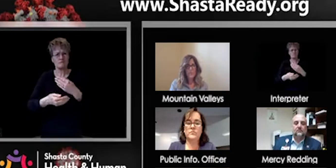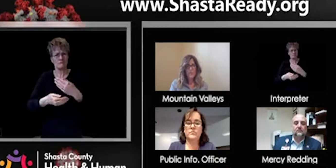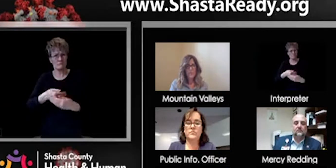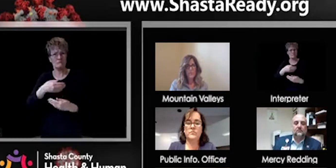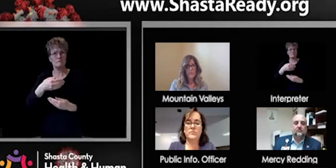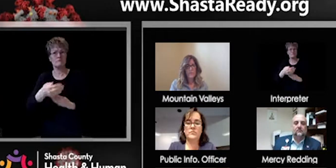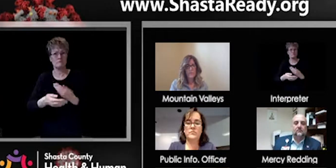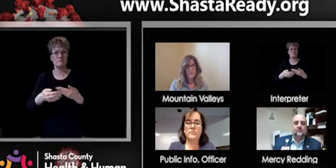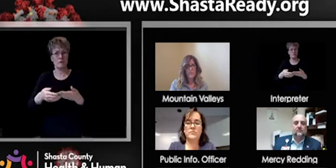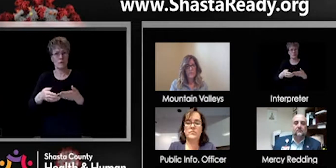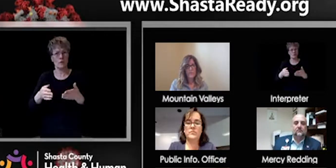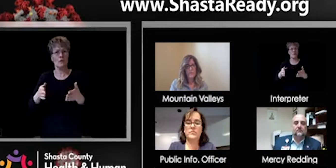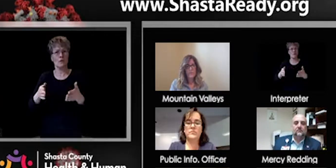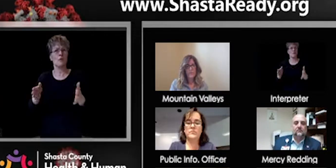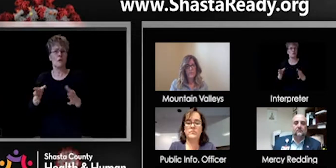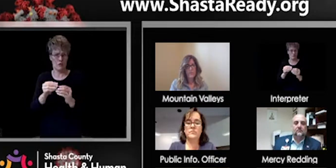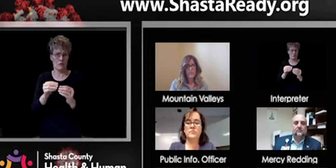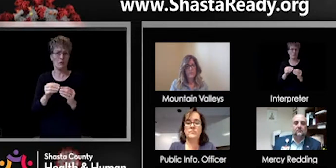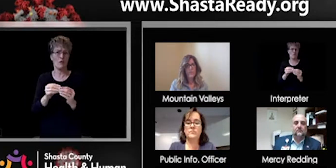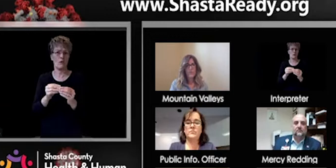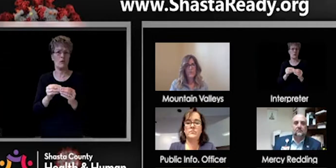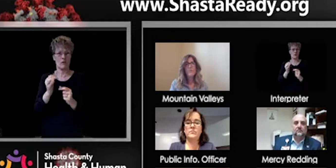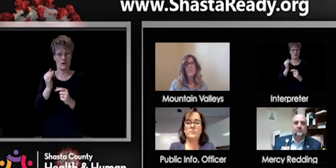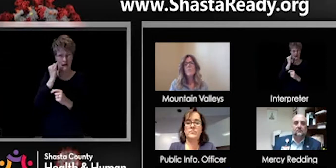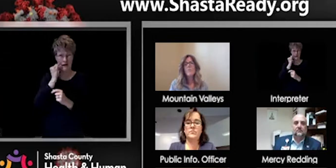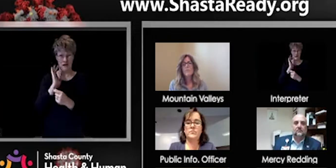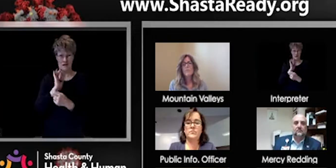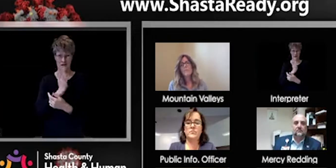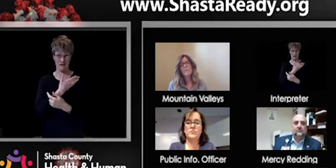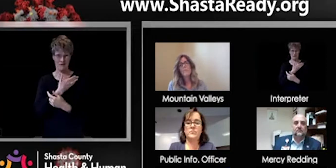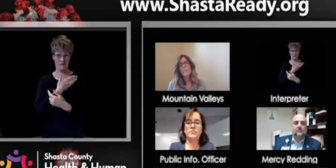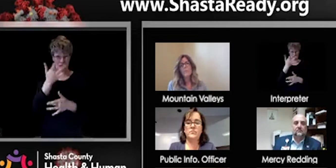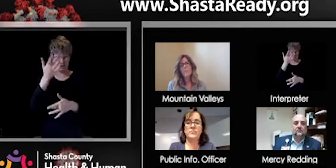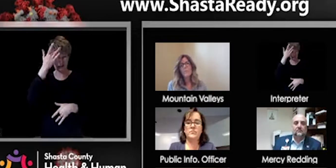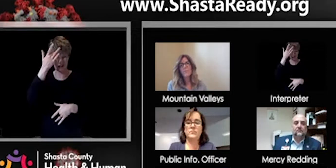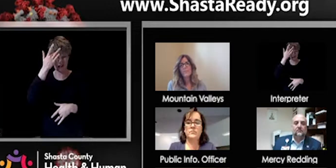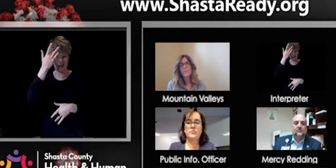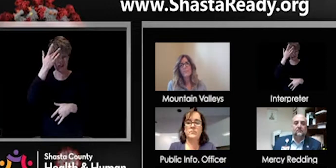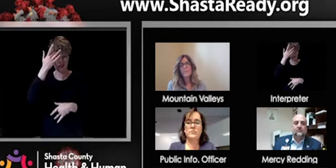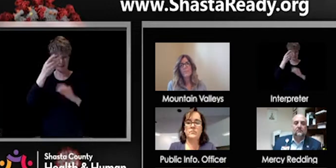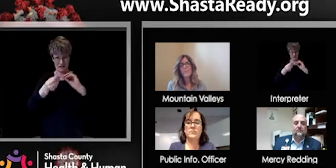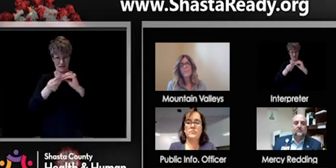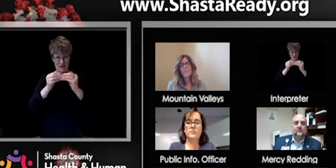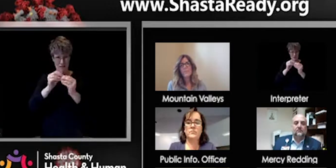be responsive if our numbers shoot up, because at that point we’ll be at risk of other